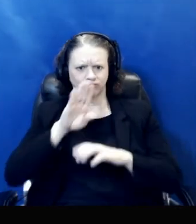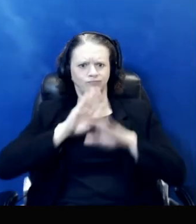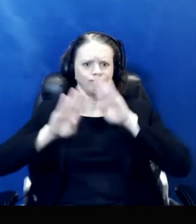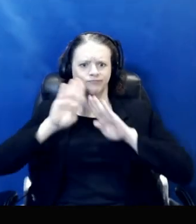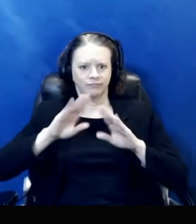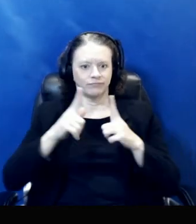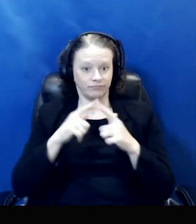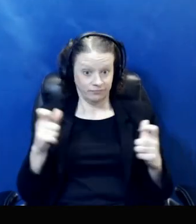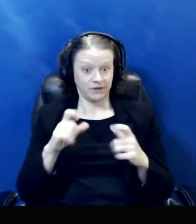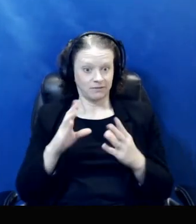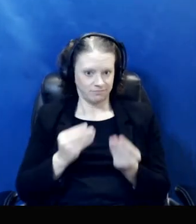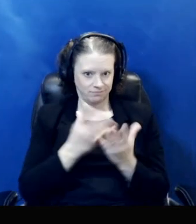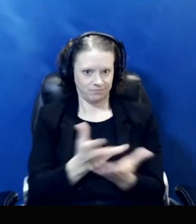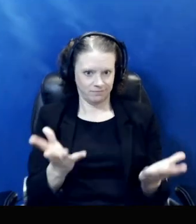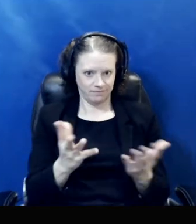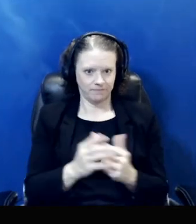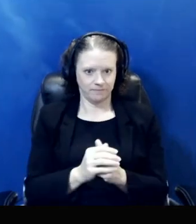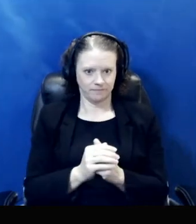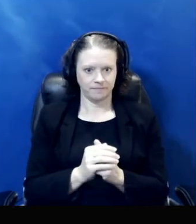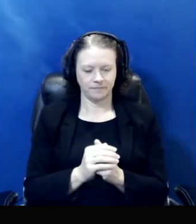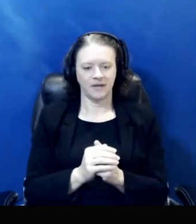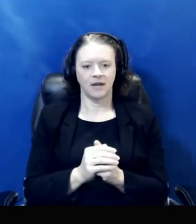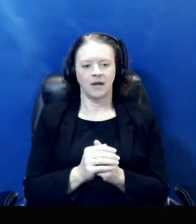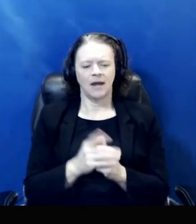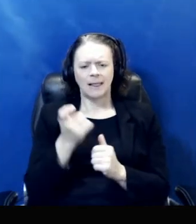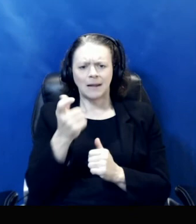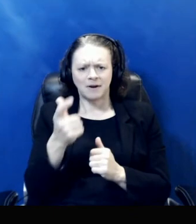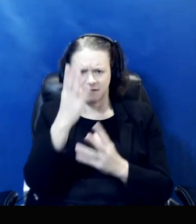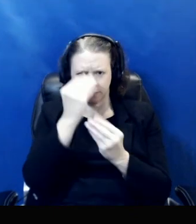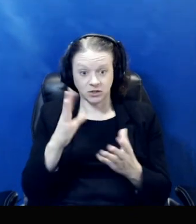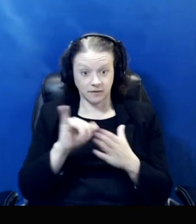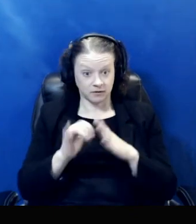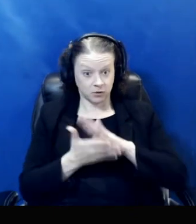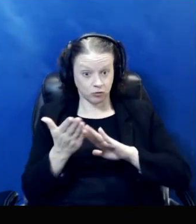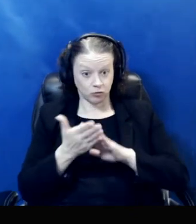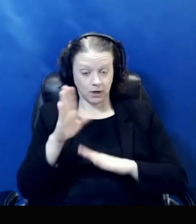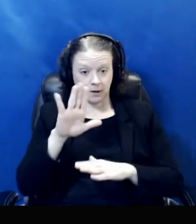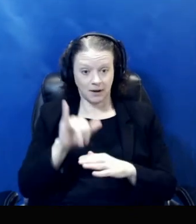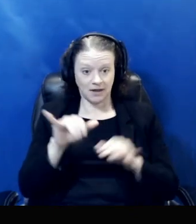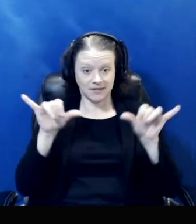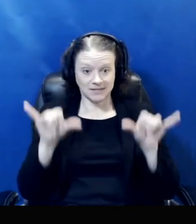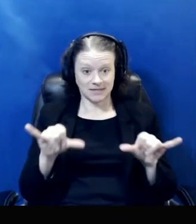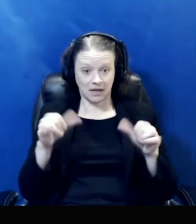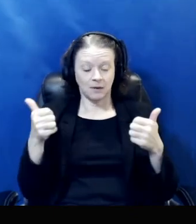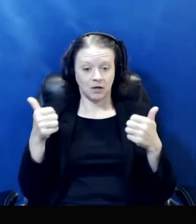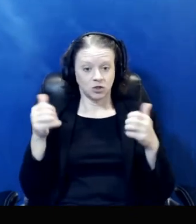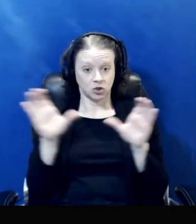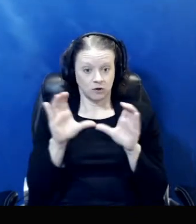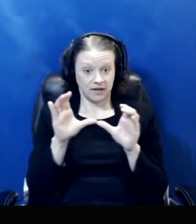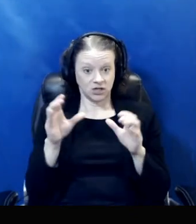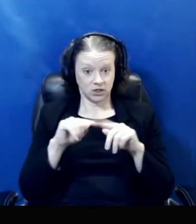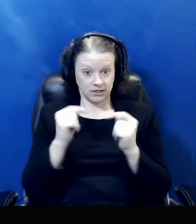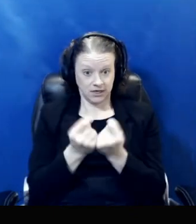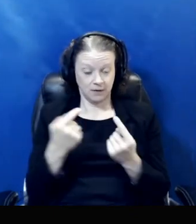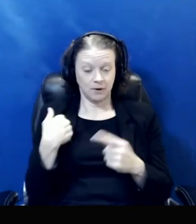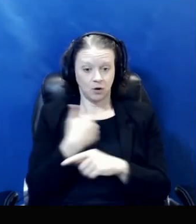Now, a little bit of information. This is being run by the same certification team that you're already working with as an ala carte service,